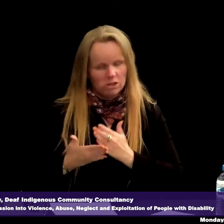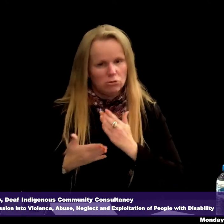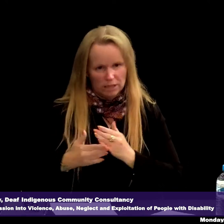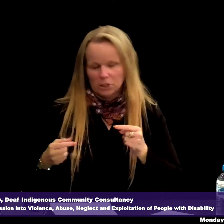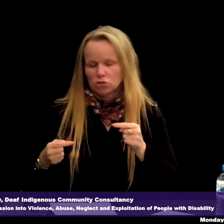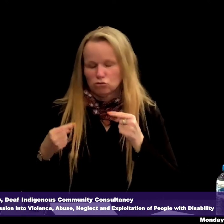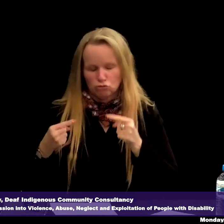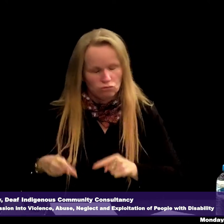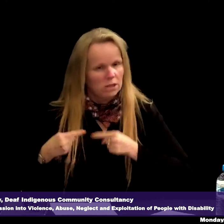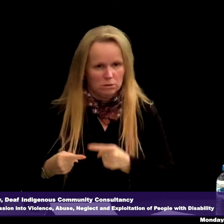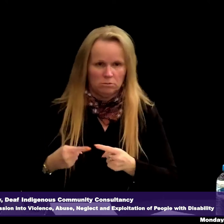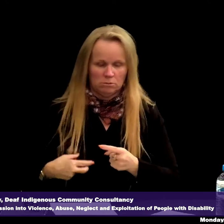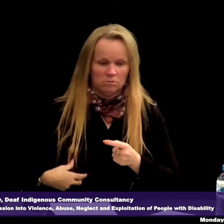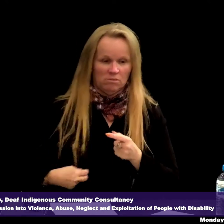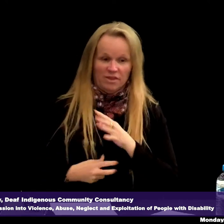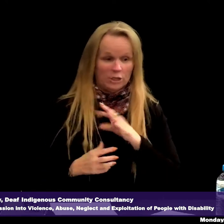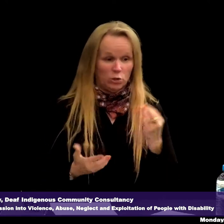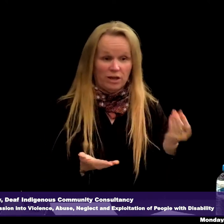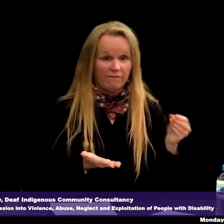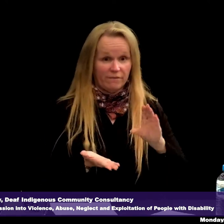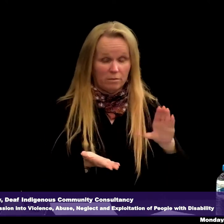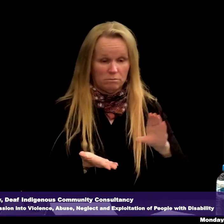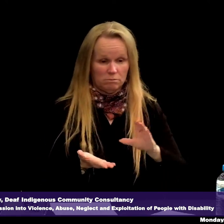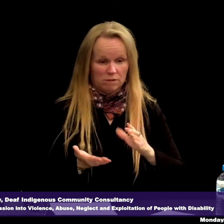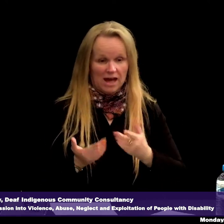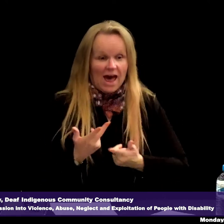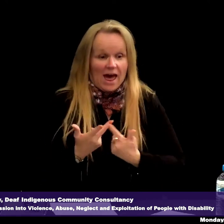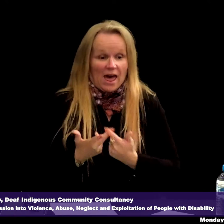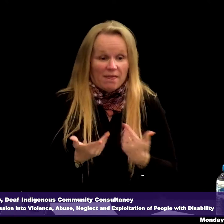that. They really do struggle with that. They aren't funded.